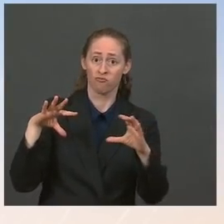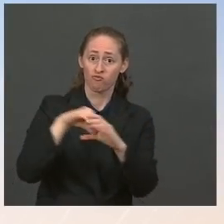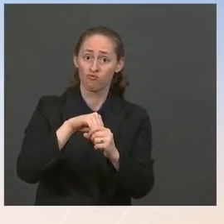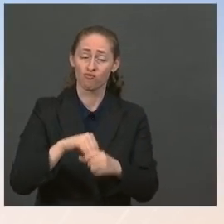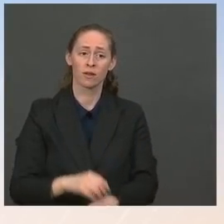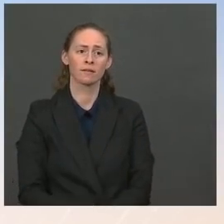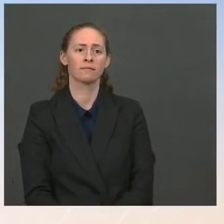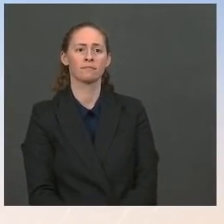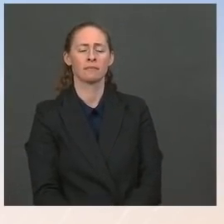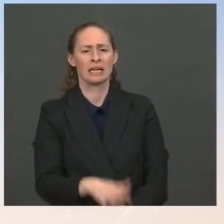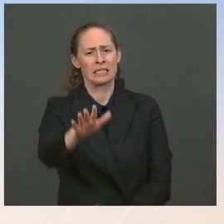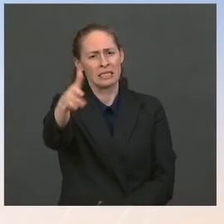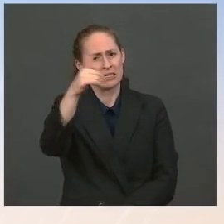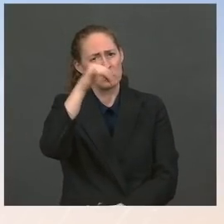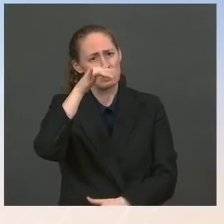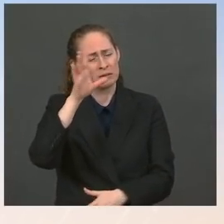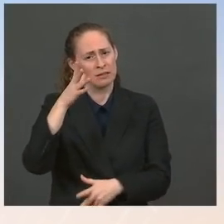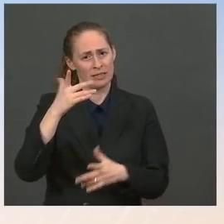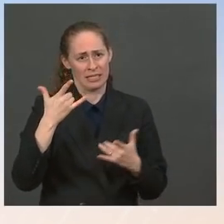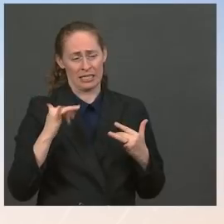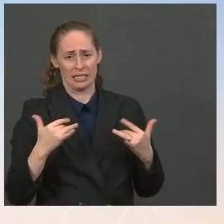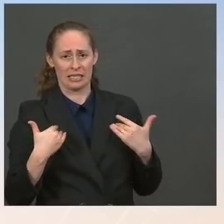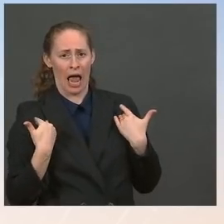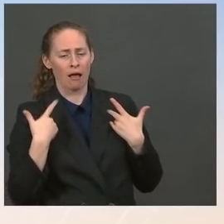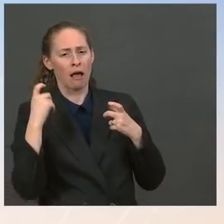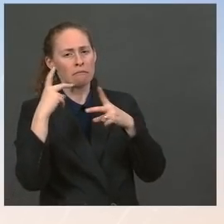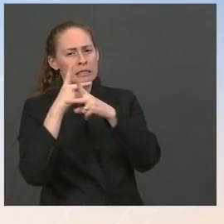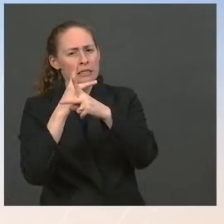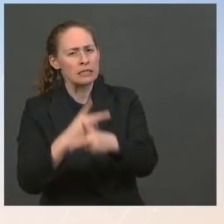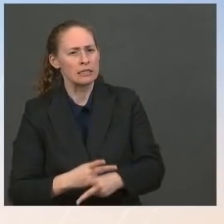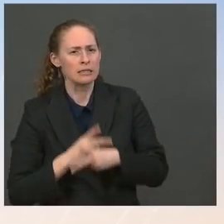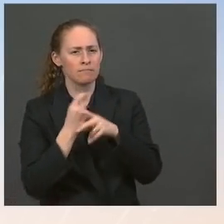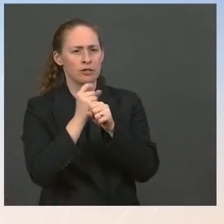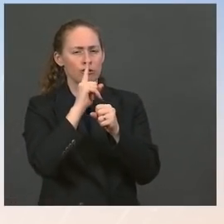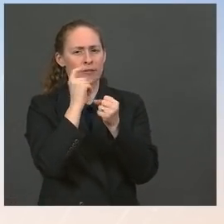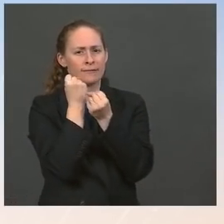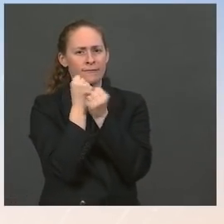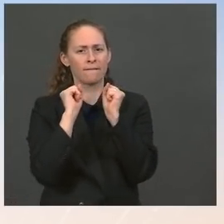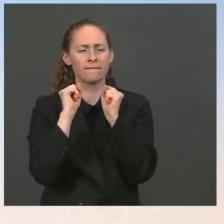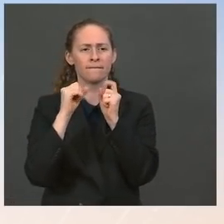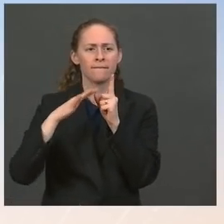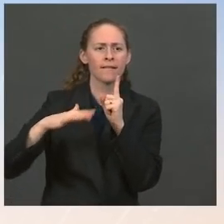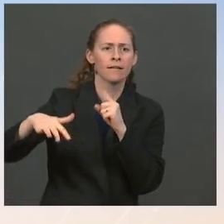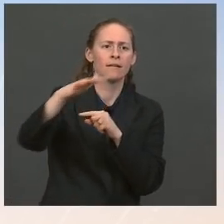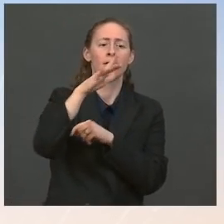And so, the way the provision works is it's a mentorship type, apprenticeship type of initiative